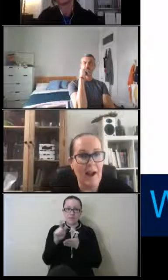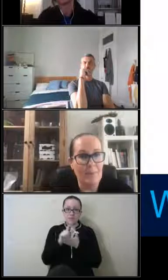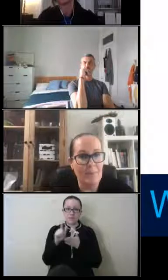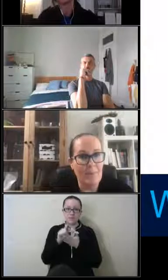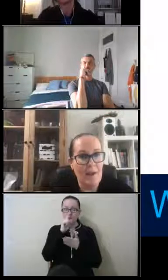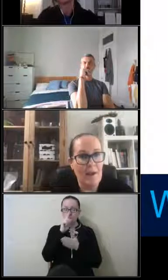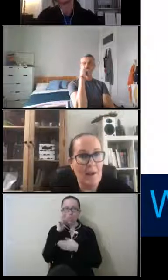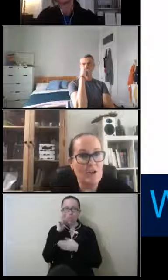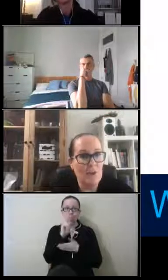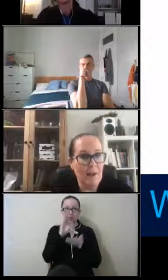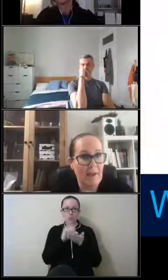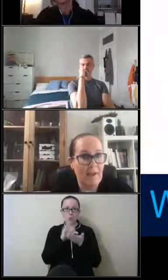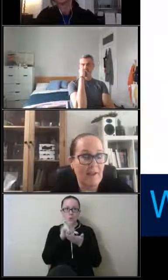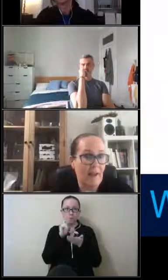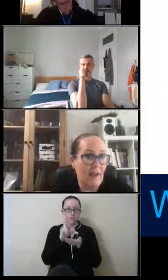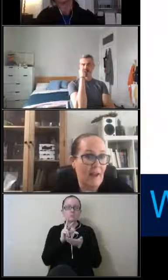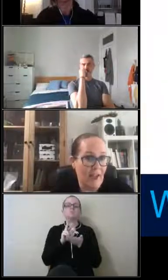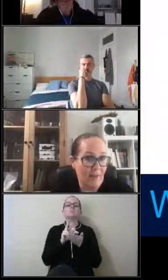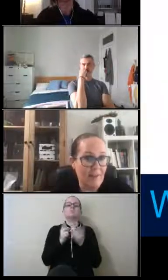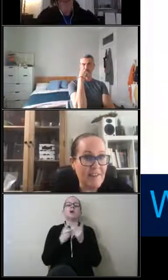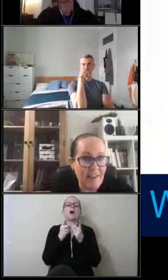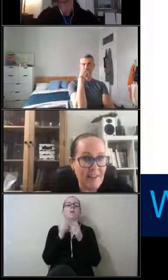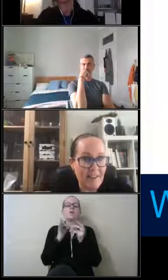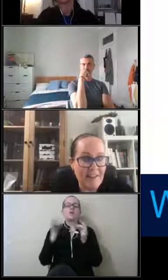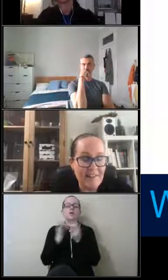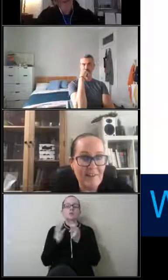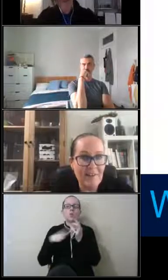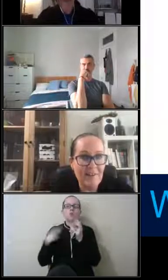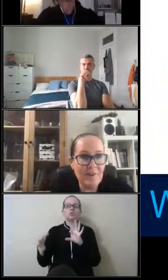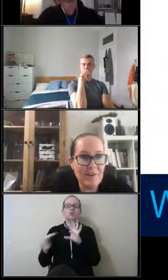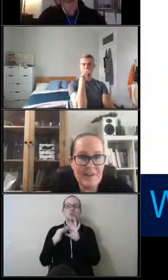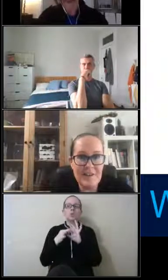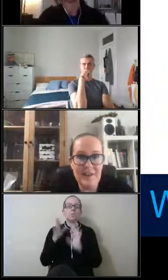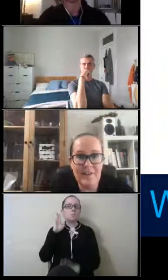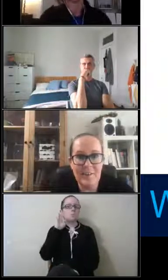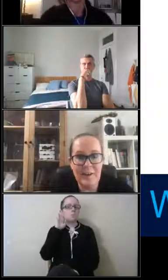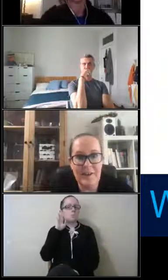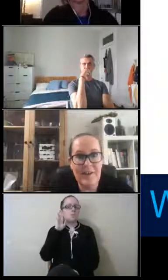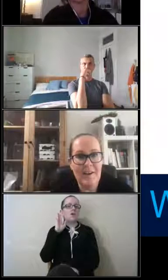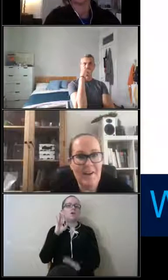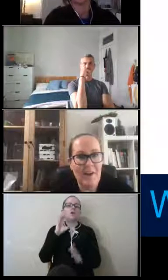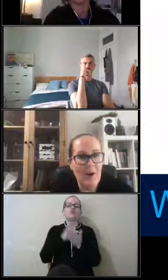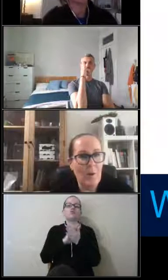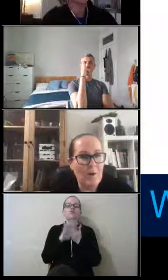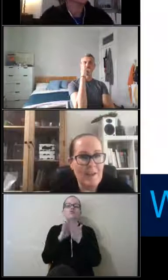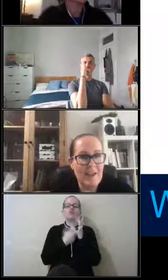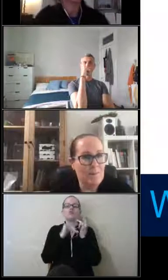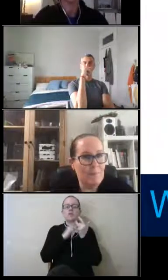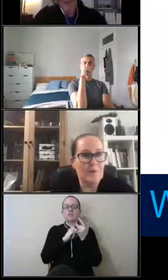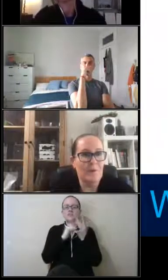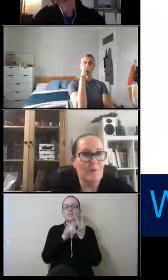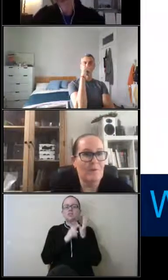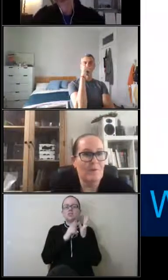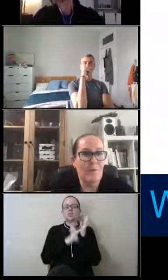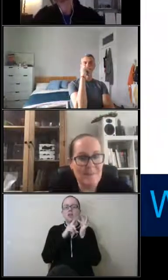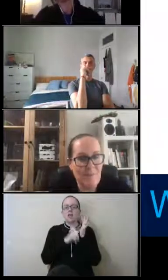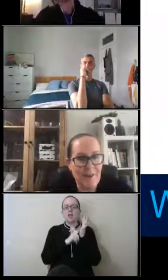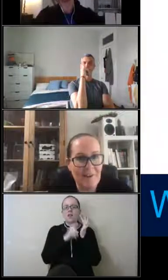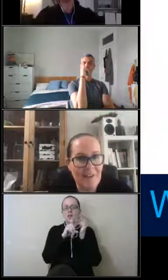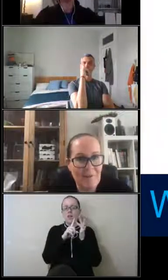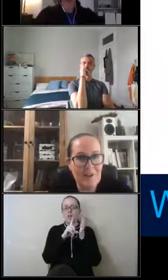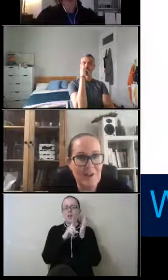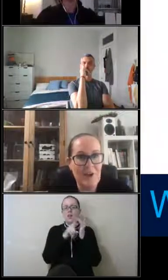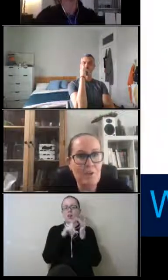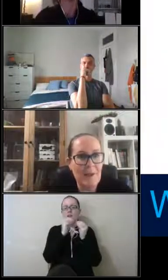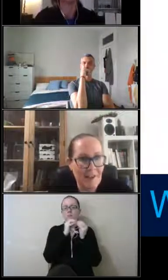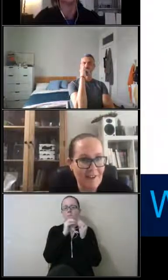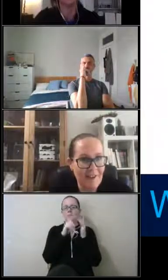um joining uh to have a listen in so chris janelle libby what tips or advice might you give to newbie